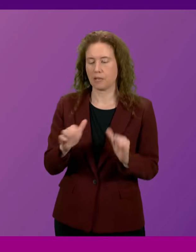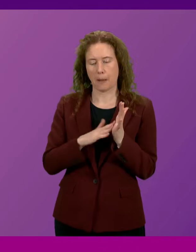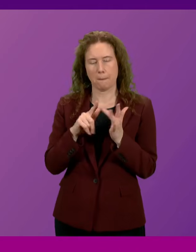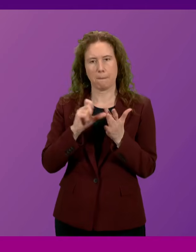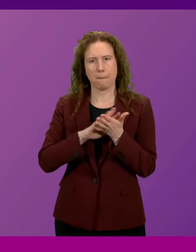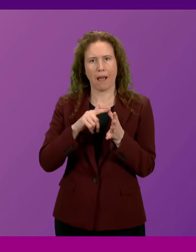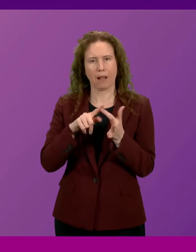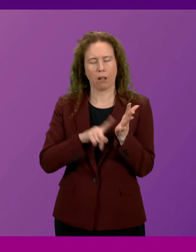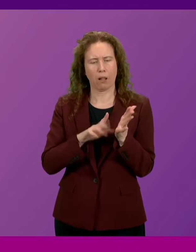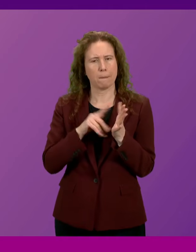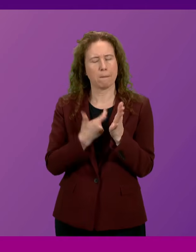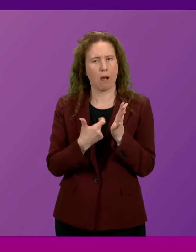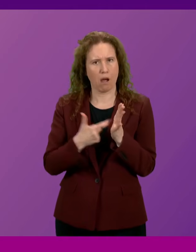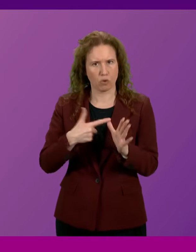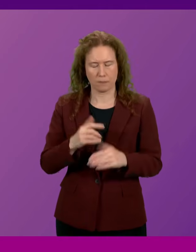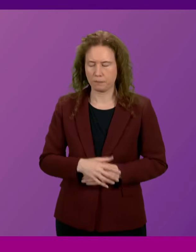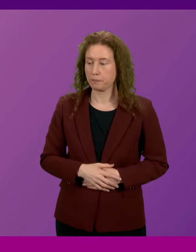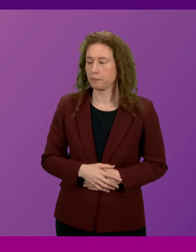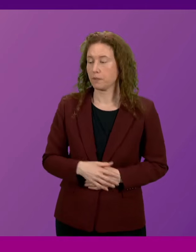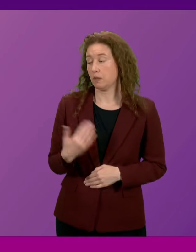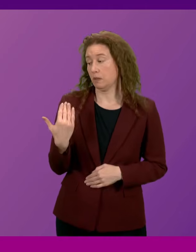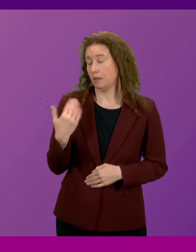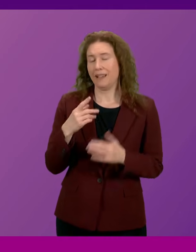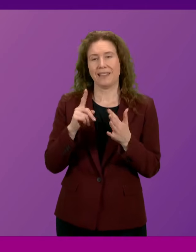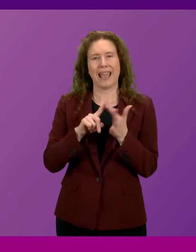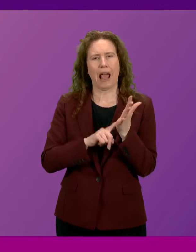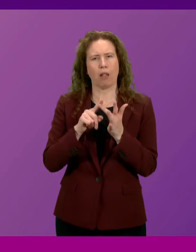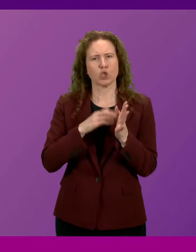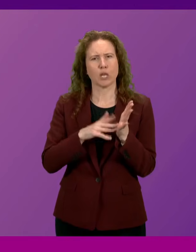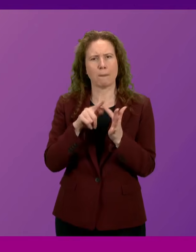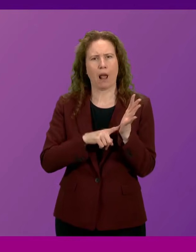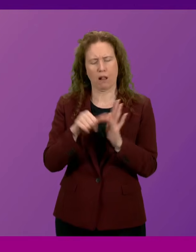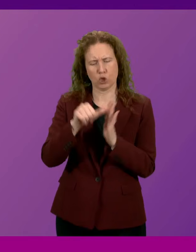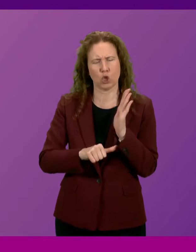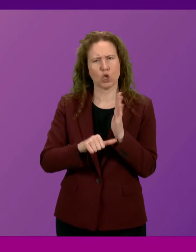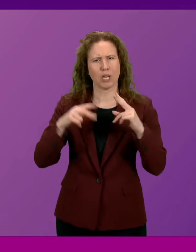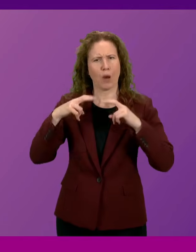At the preliminary hearing of the Eljamel inquiry yesterday, counsel to the chair of the inquiry